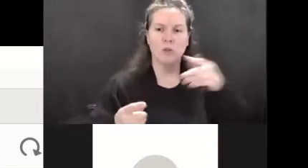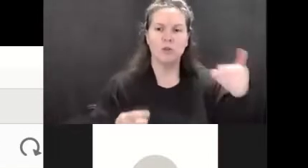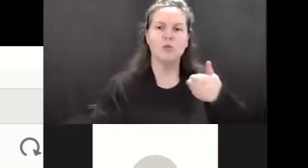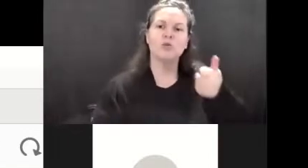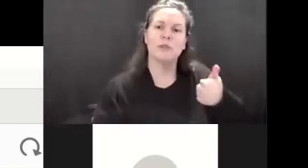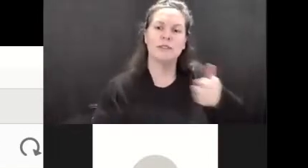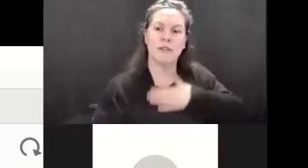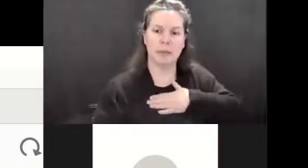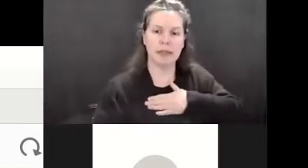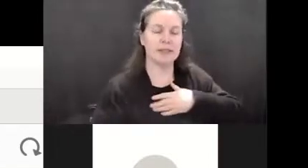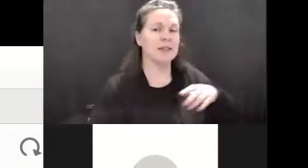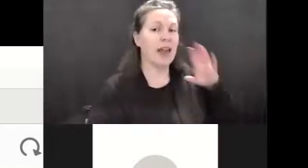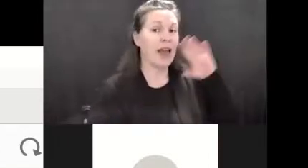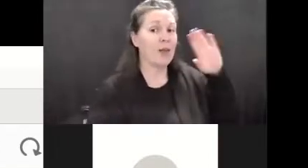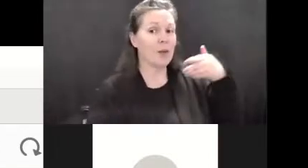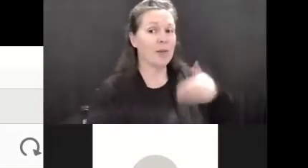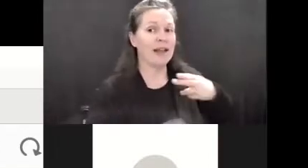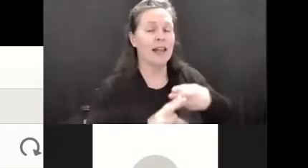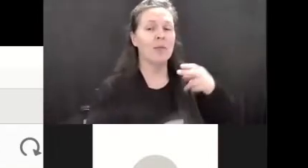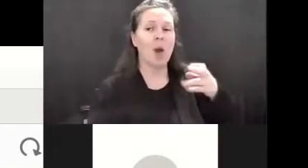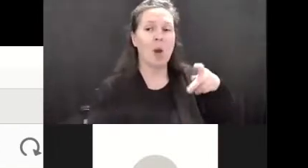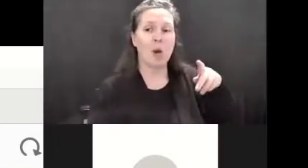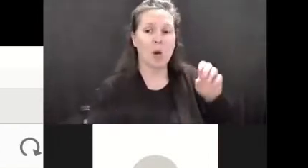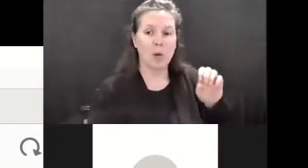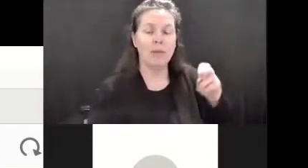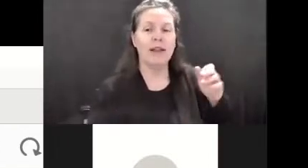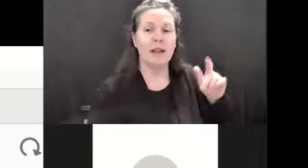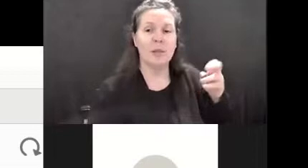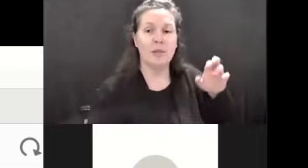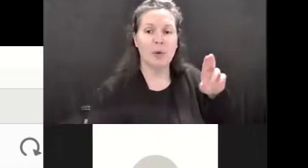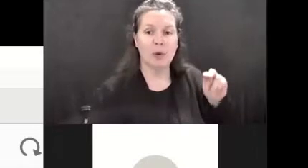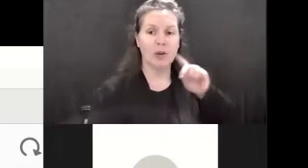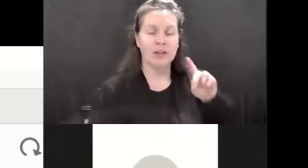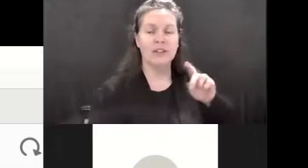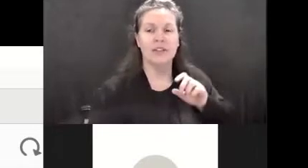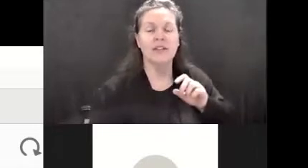[Hope] Sure. Hi, my name is Hope Kilborn. She, her pronouns. I am also a Policy Analyst with Ross